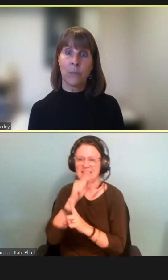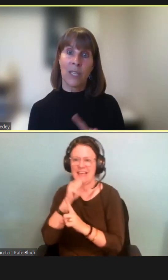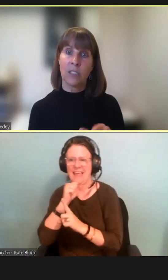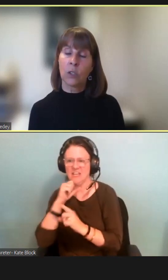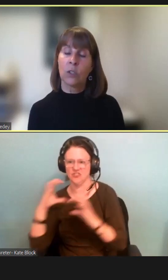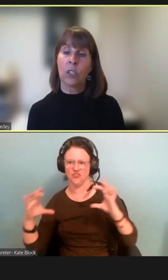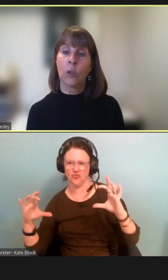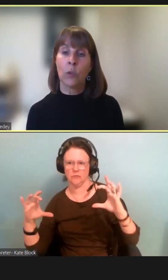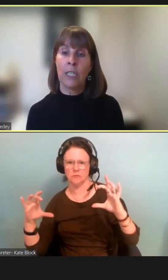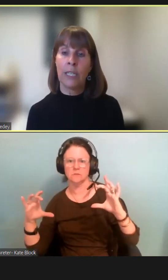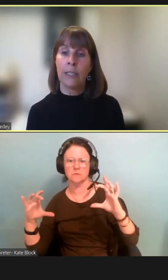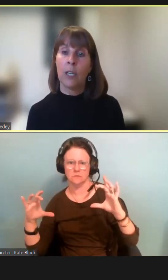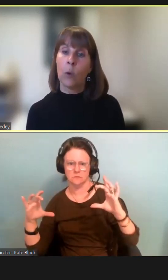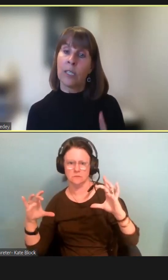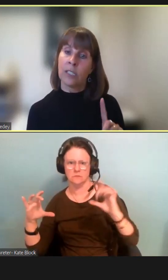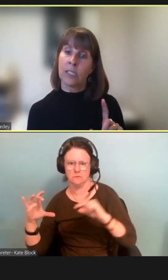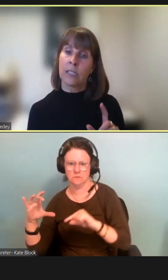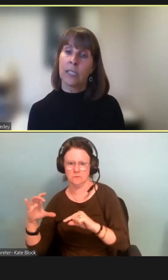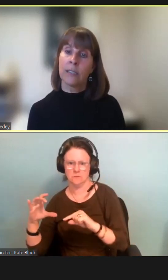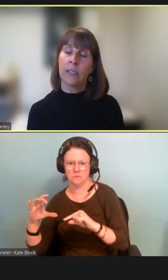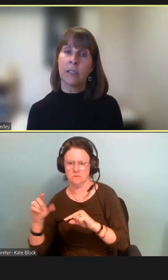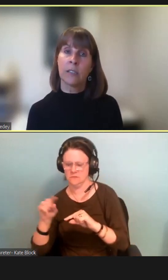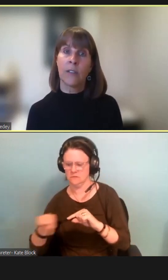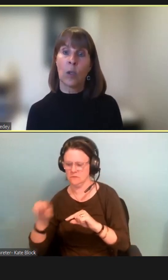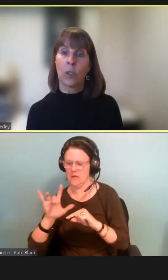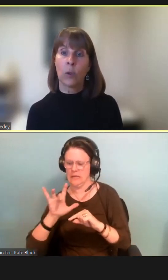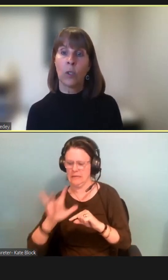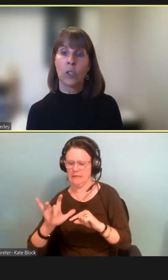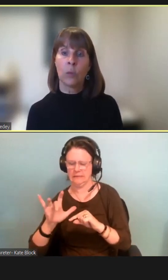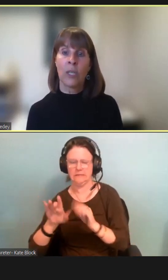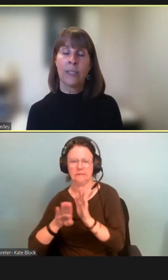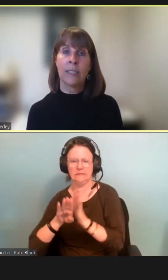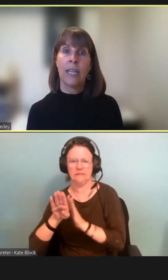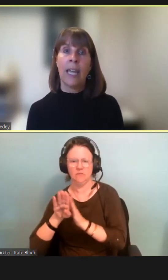circled in green we can just click the little developmental quoti button and it